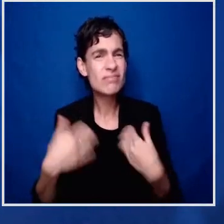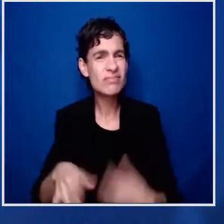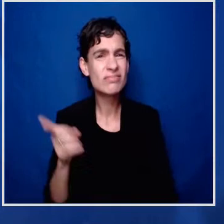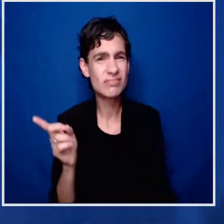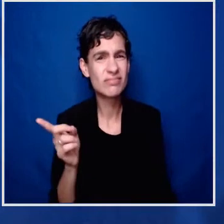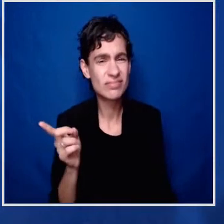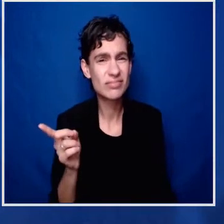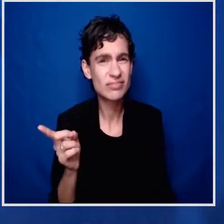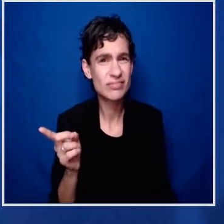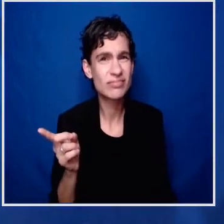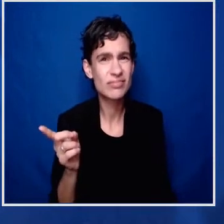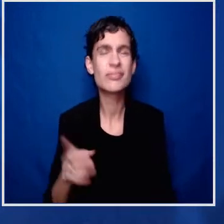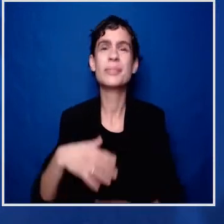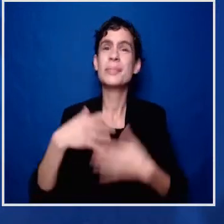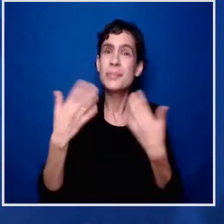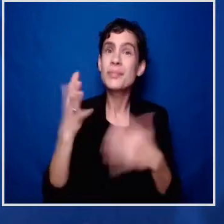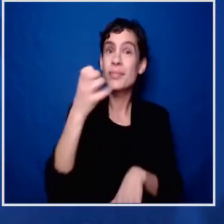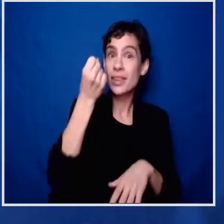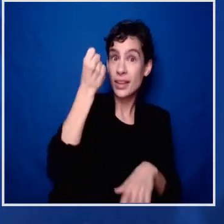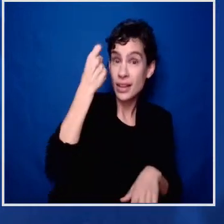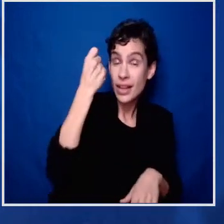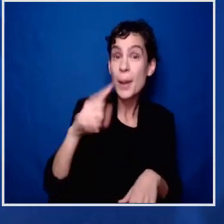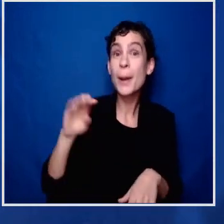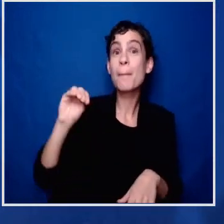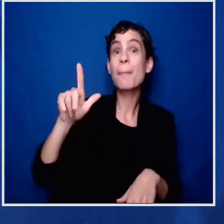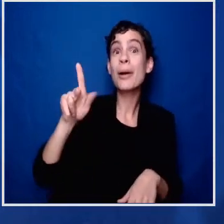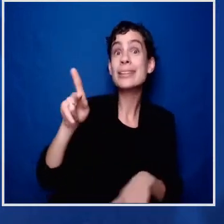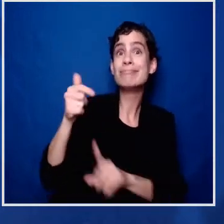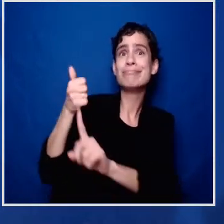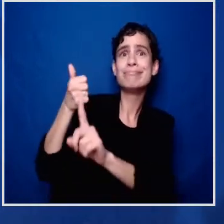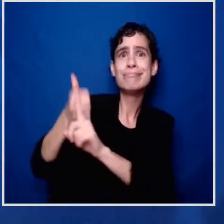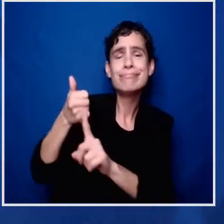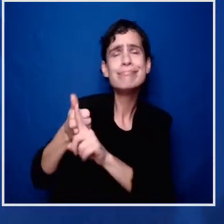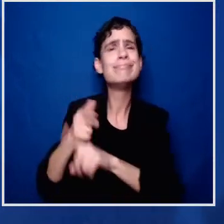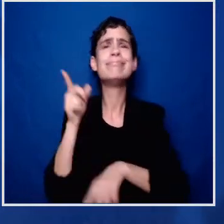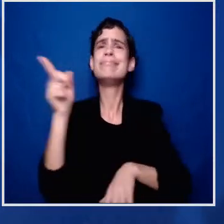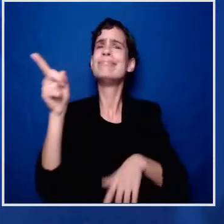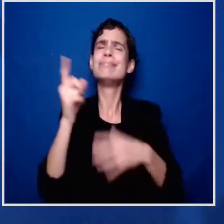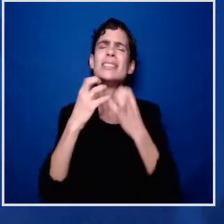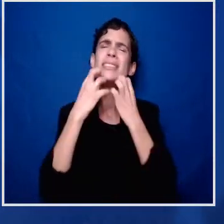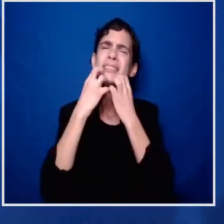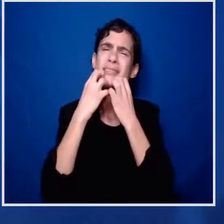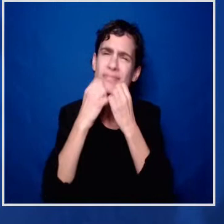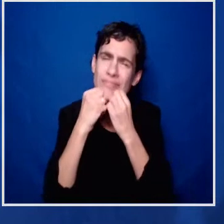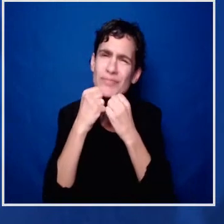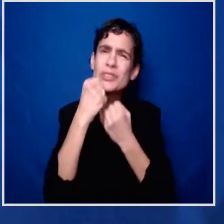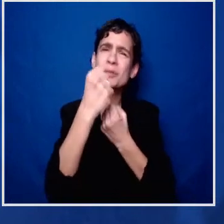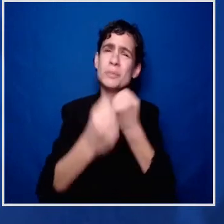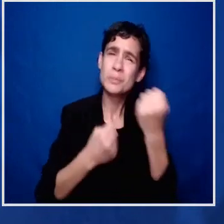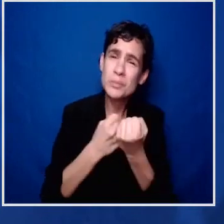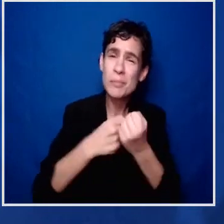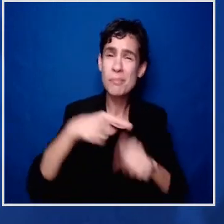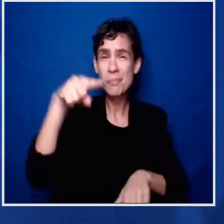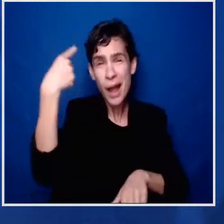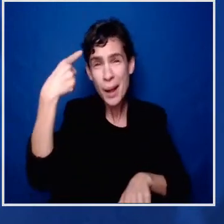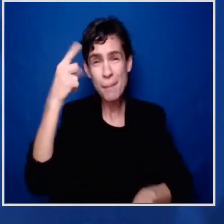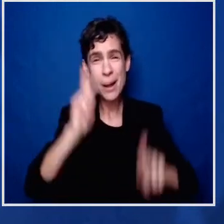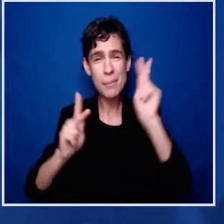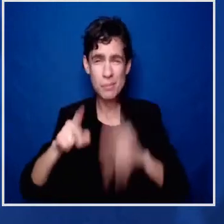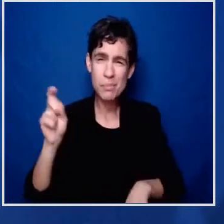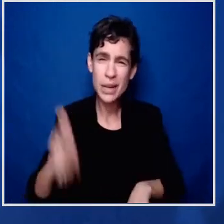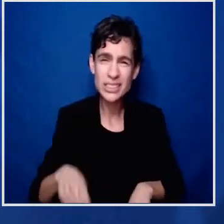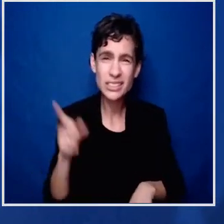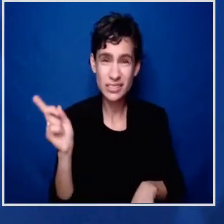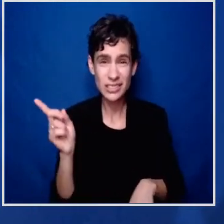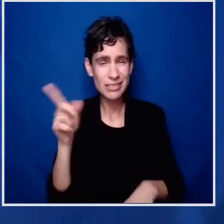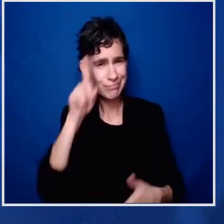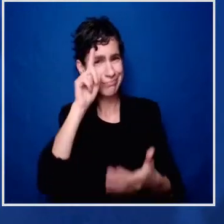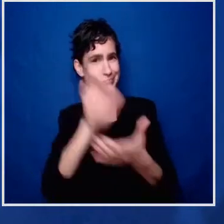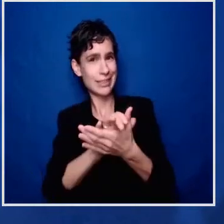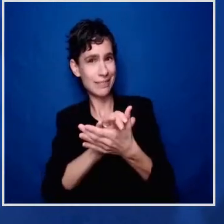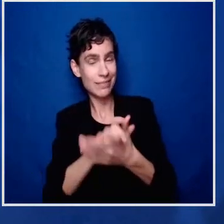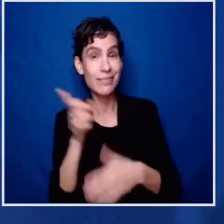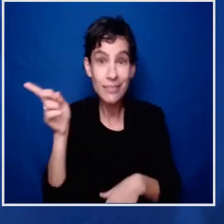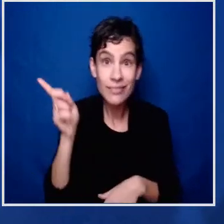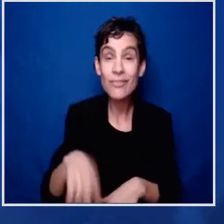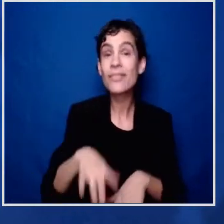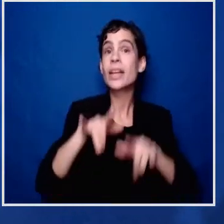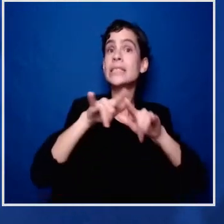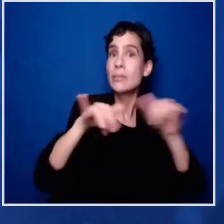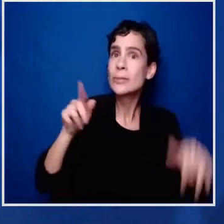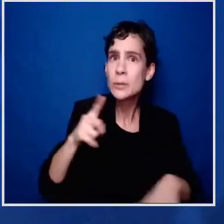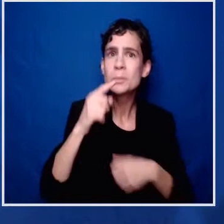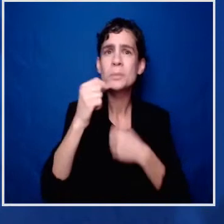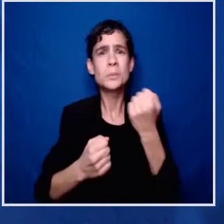IN ADDITION TO HIS WORK,